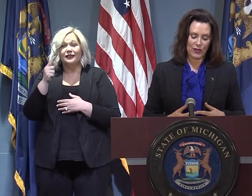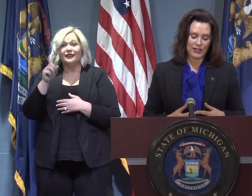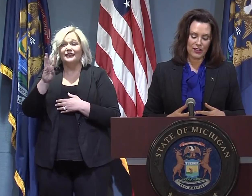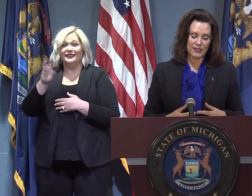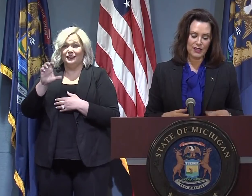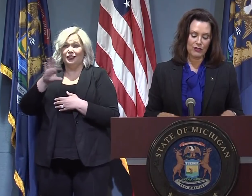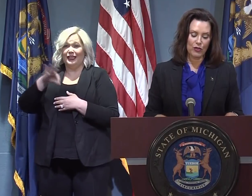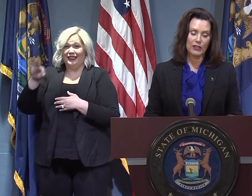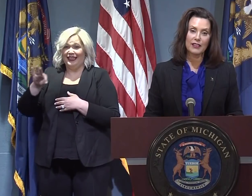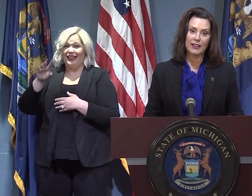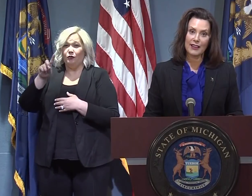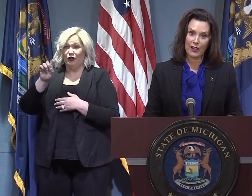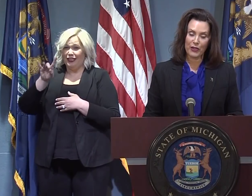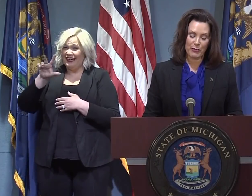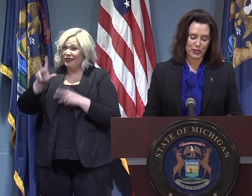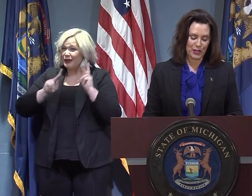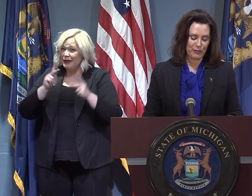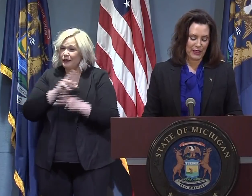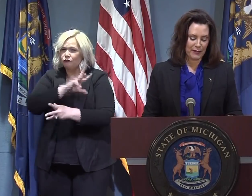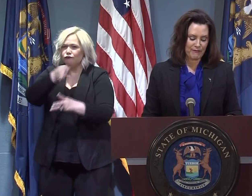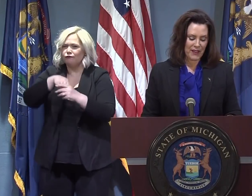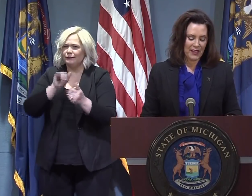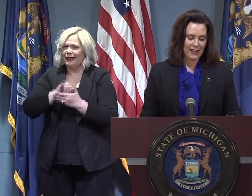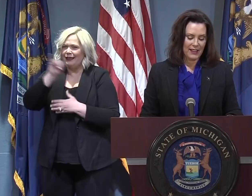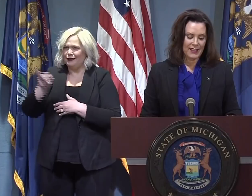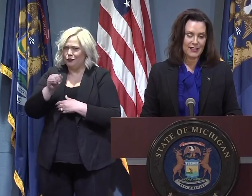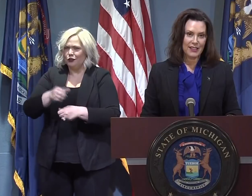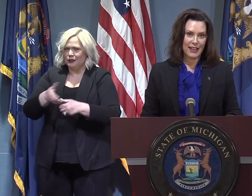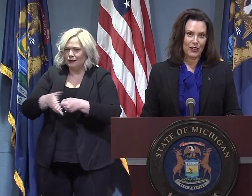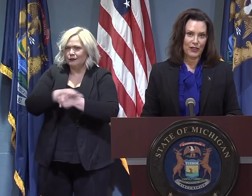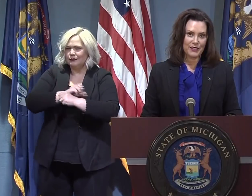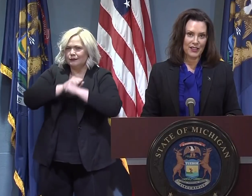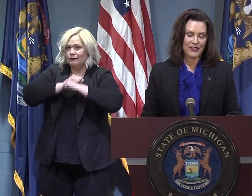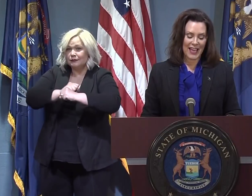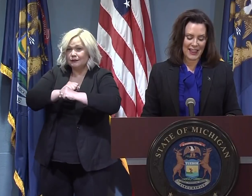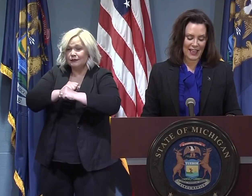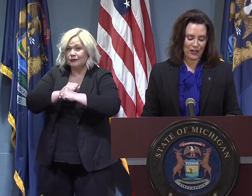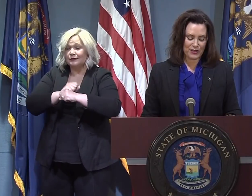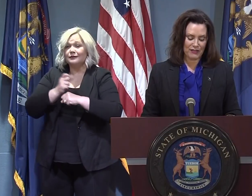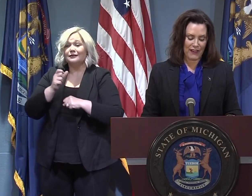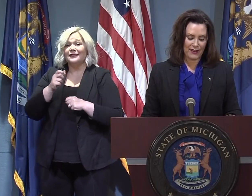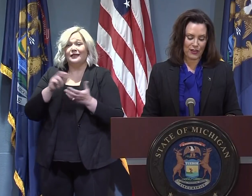MITCH PLAN. THERE ARE 699, 183 ADULTS ENROLLED IN THE HEALTHY MICHIGAN